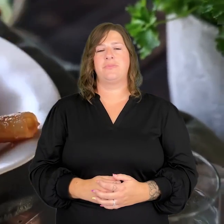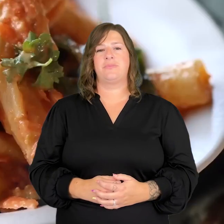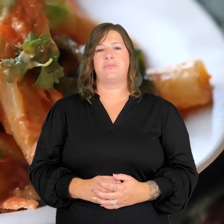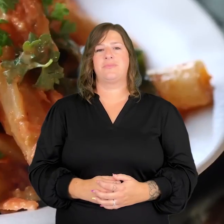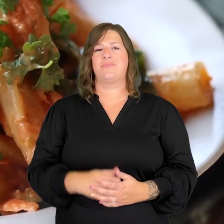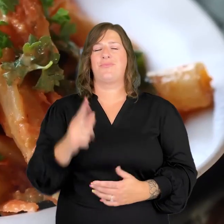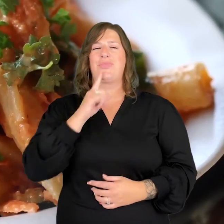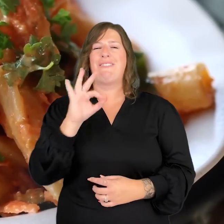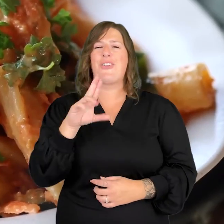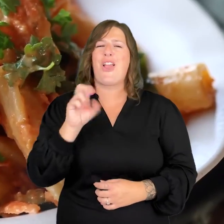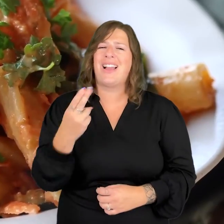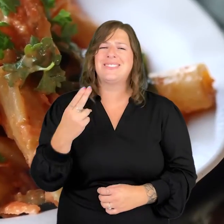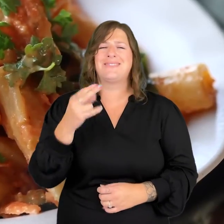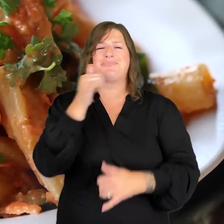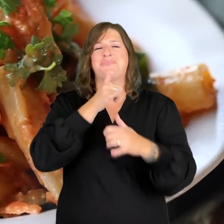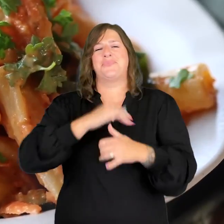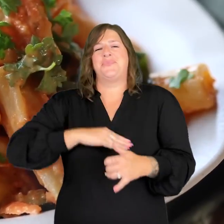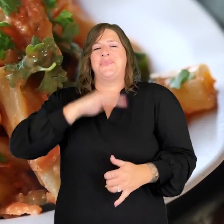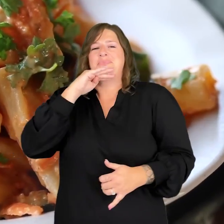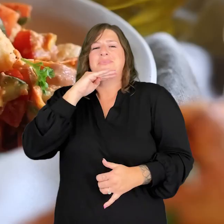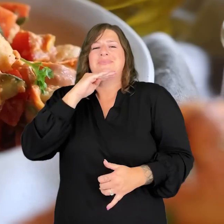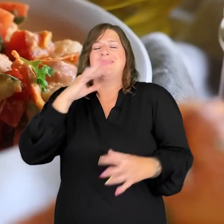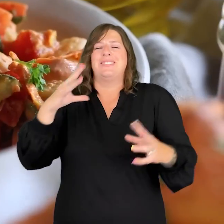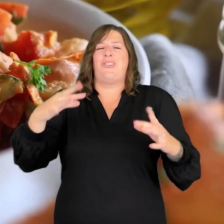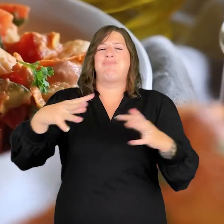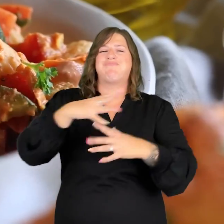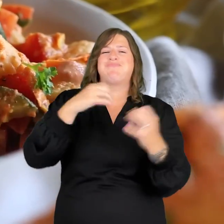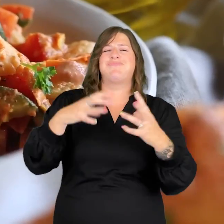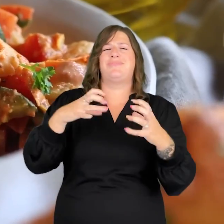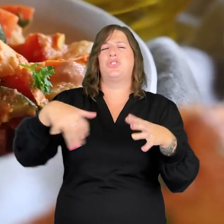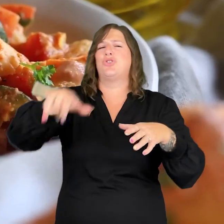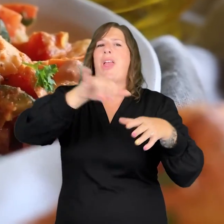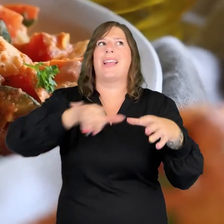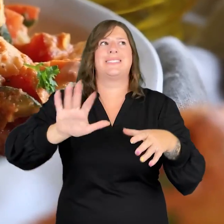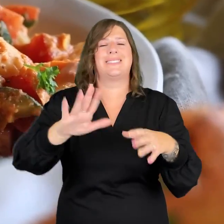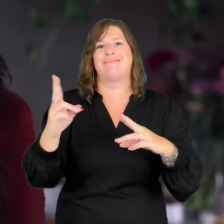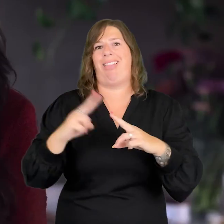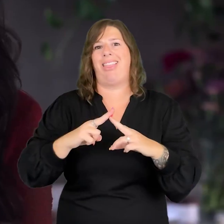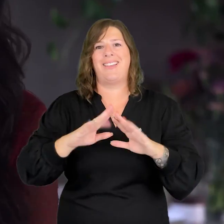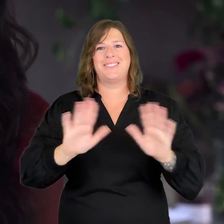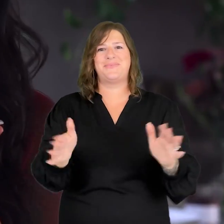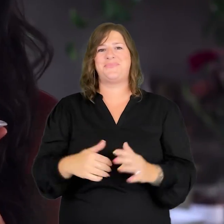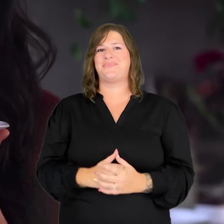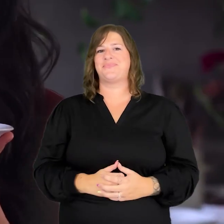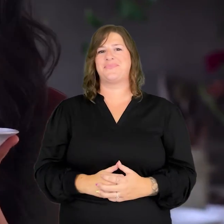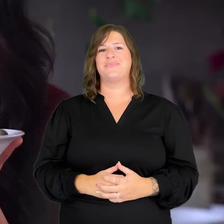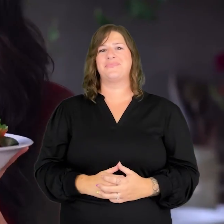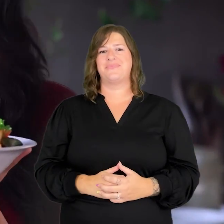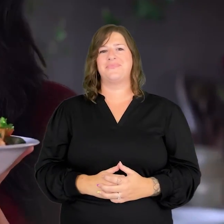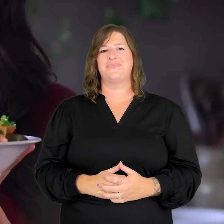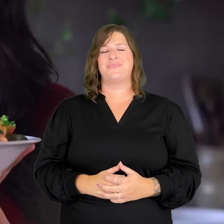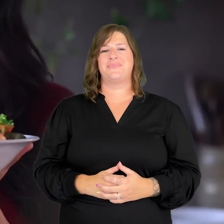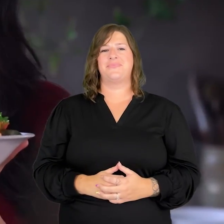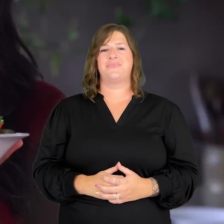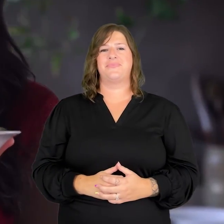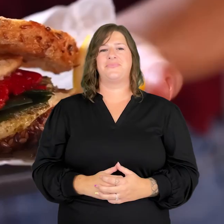It's fresh, wholesome, saucy. And honestly, the sauce is the best part. The flavors just work so well together.